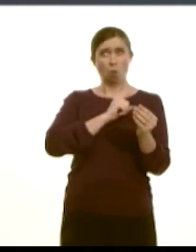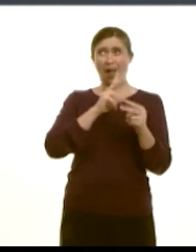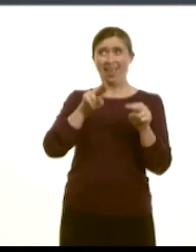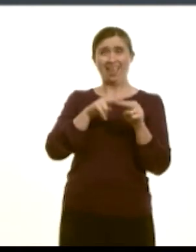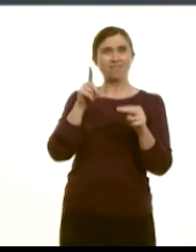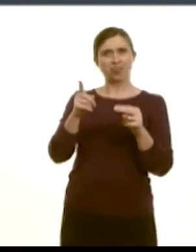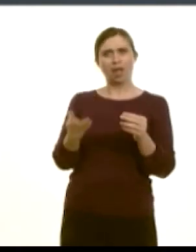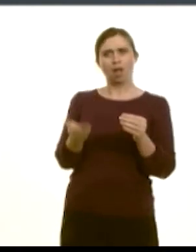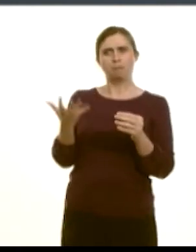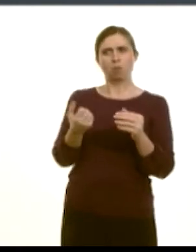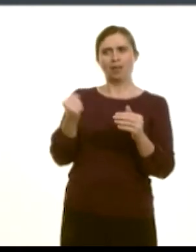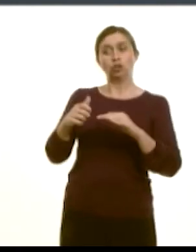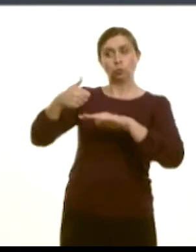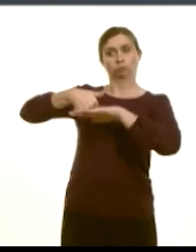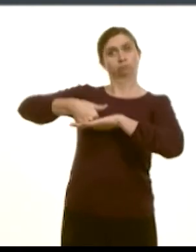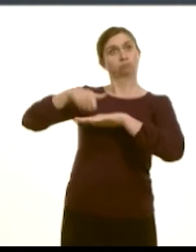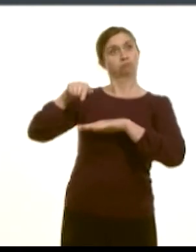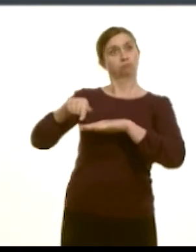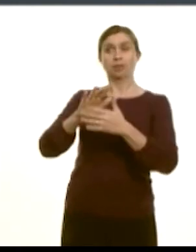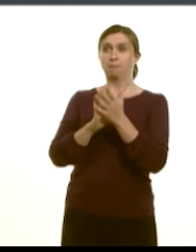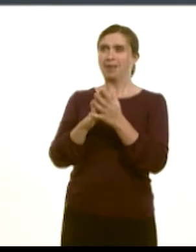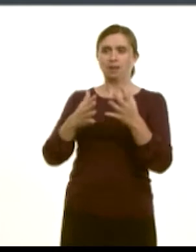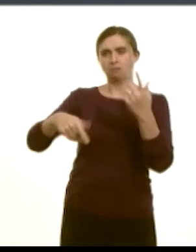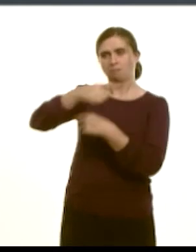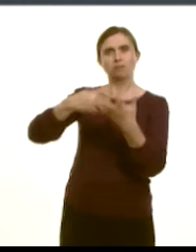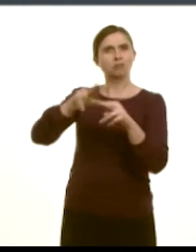a more productive and committed workforce, for example?